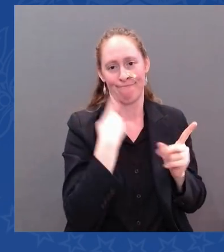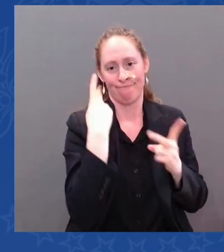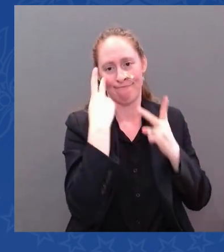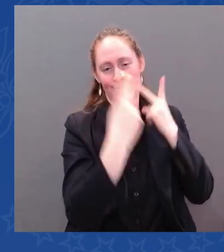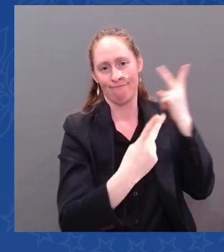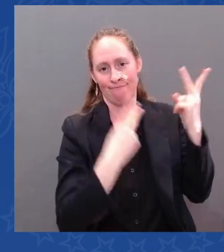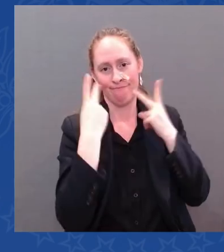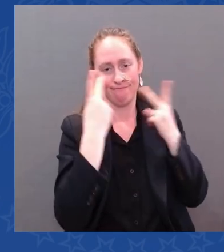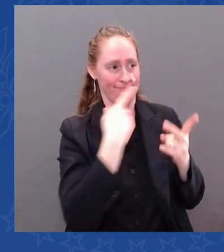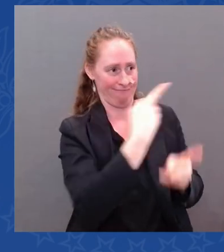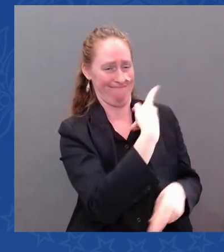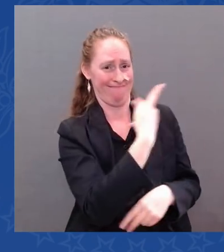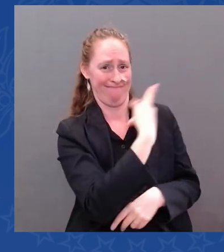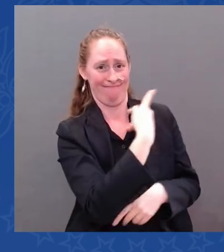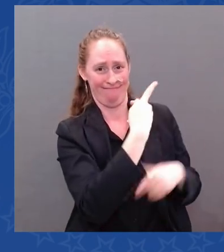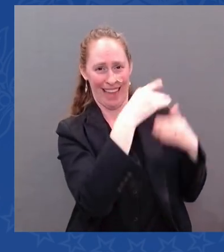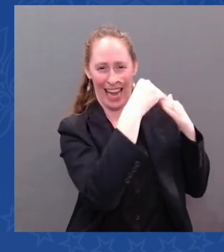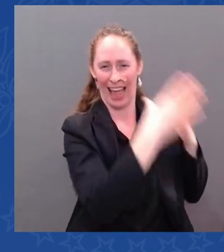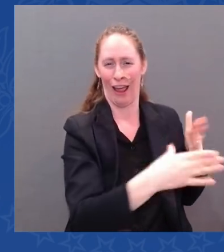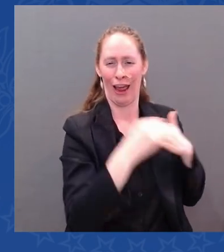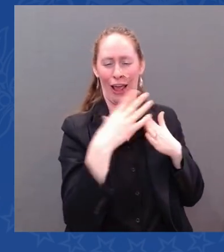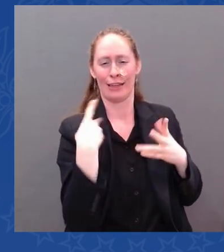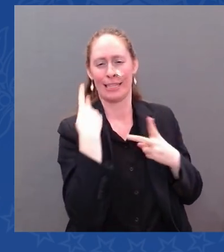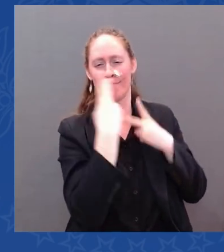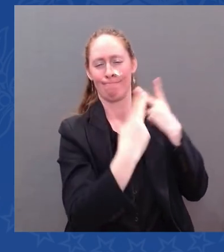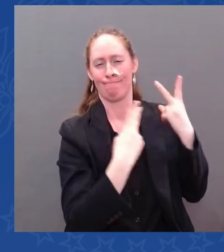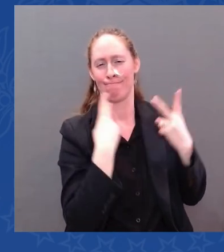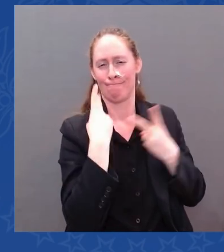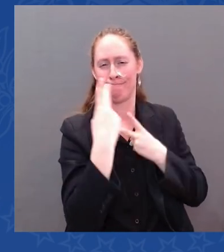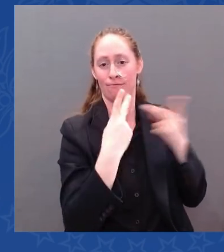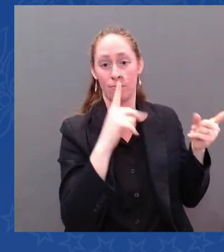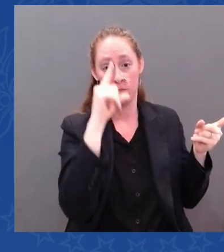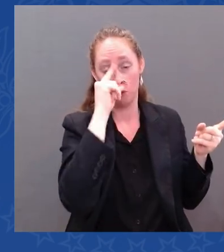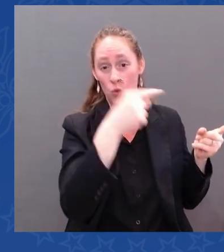He never thought NATO would stay resolved -- stay totally, thoroughly united.